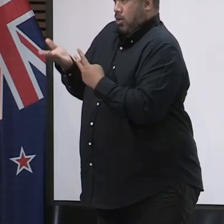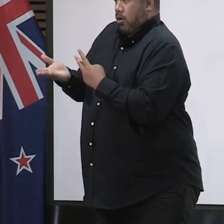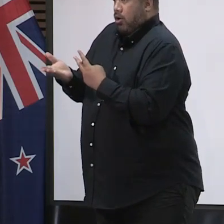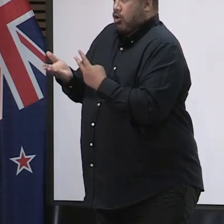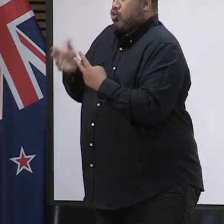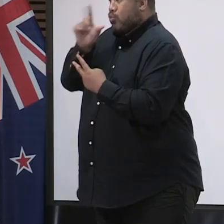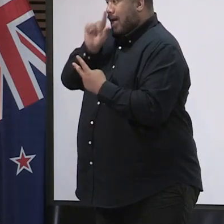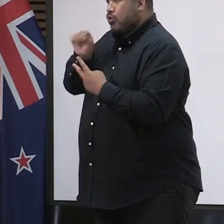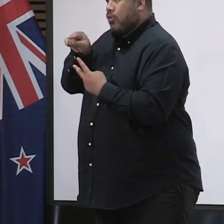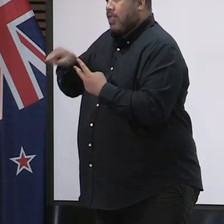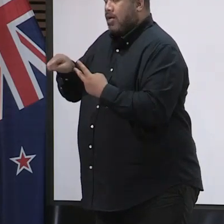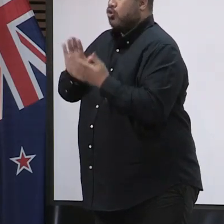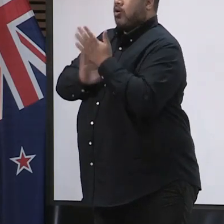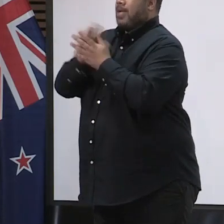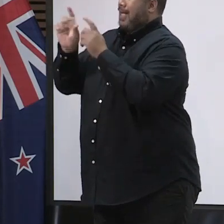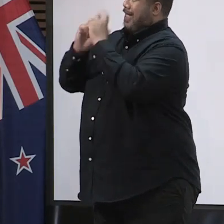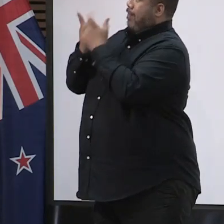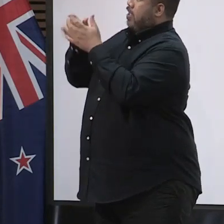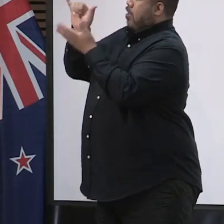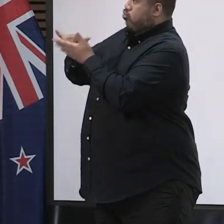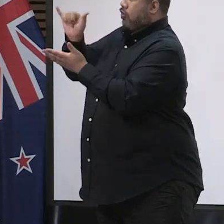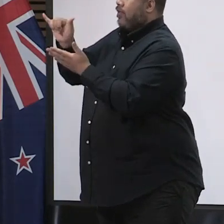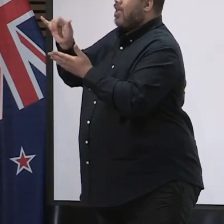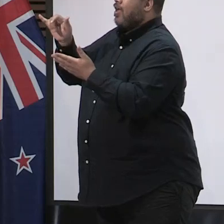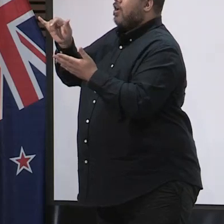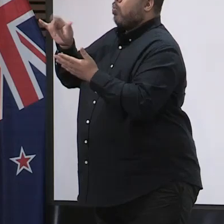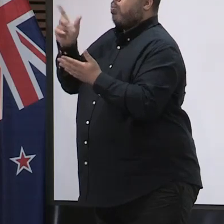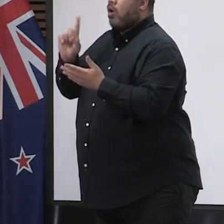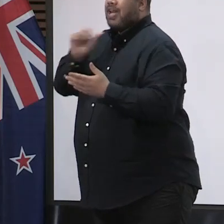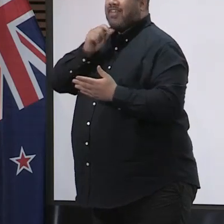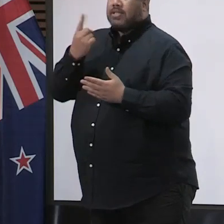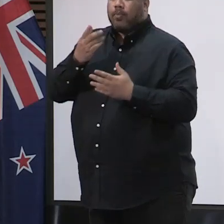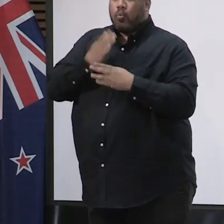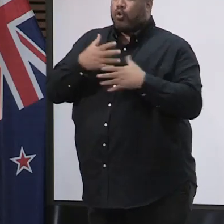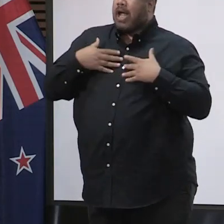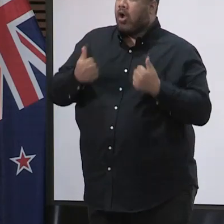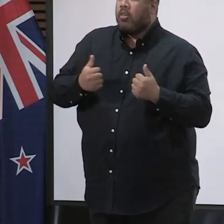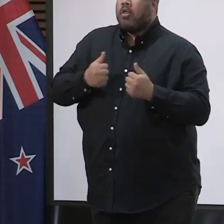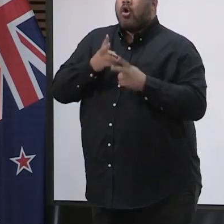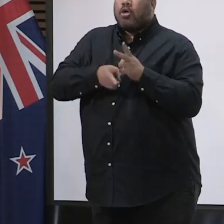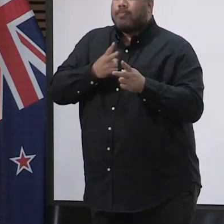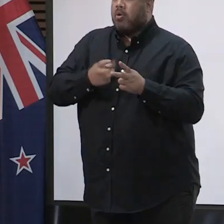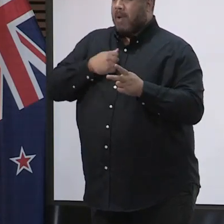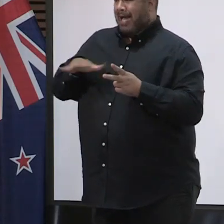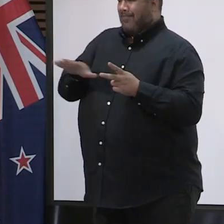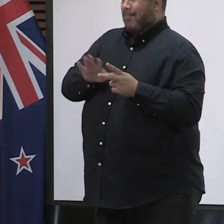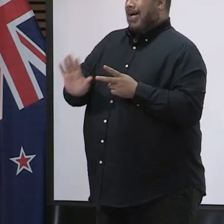But the option is there, and cabinet has put money aside for people to be able to have